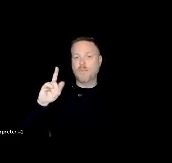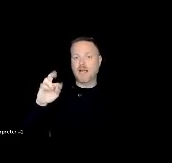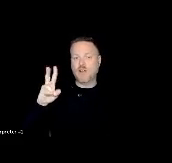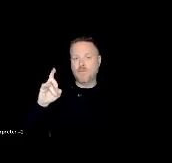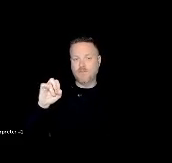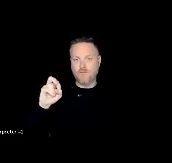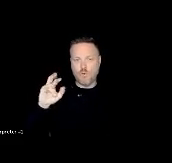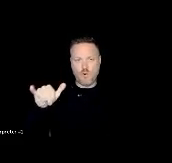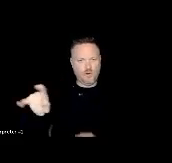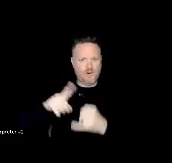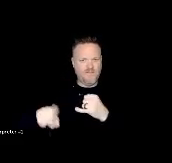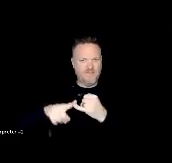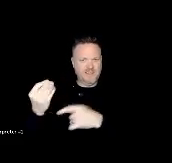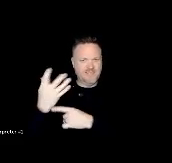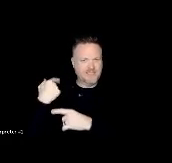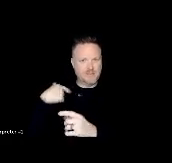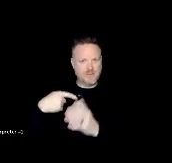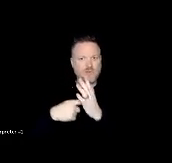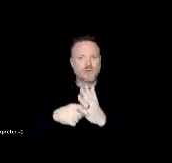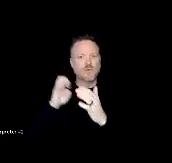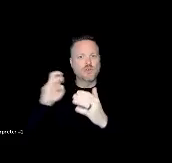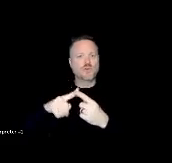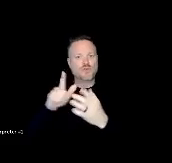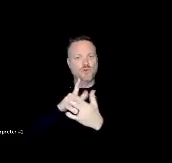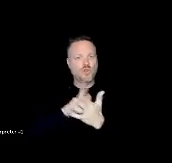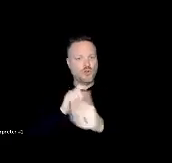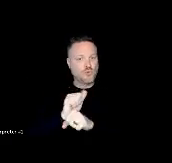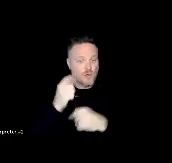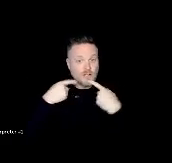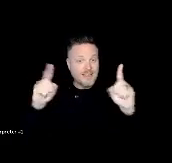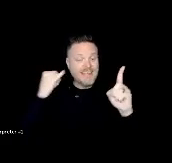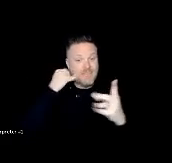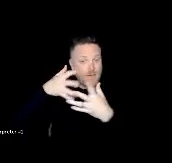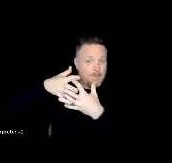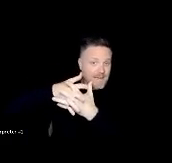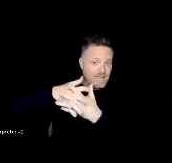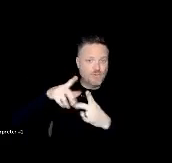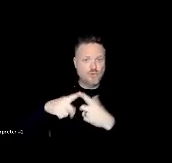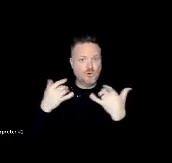indicated that return to learn loss can work if embedded into existing educational frame works.